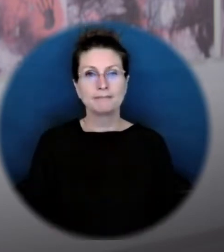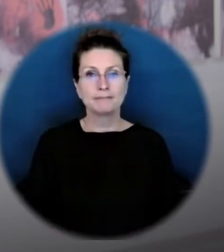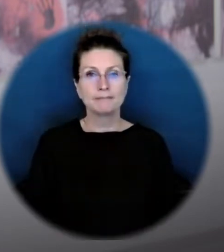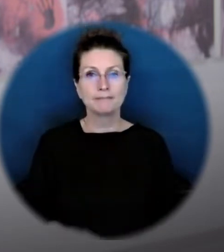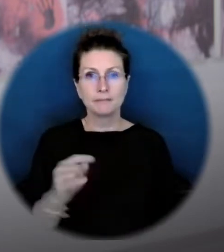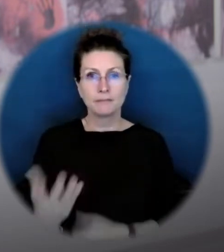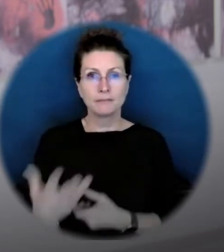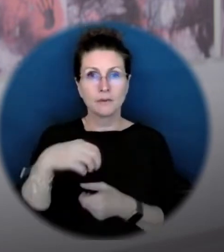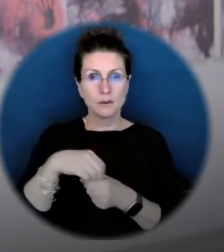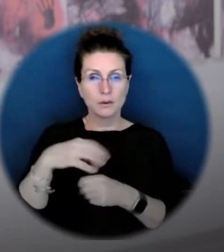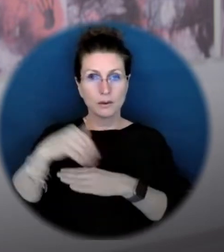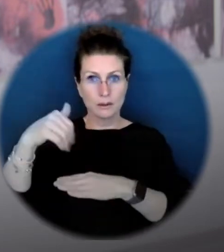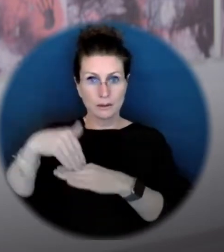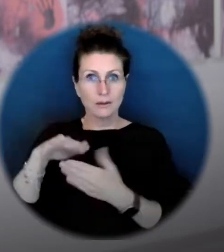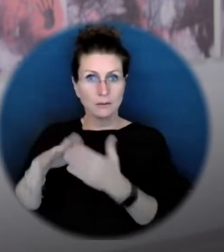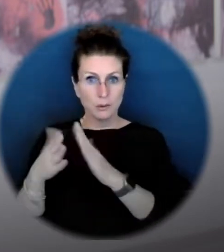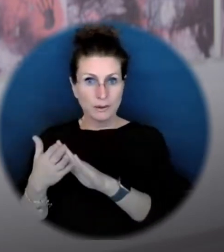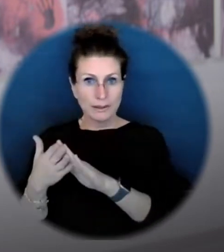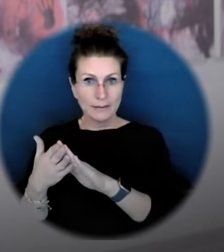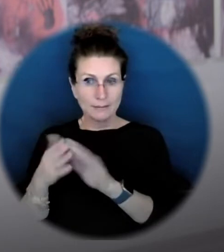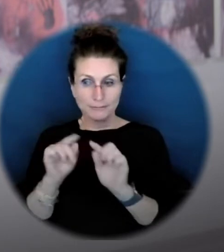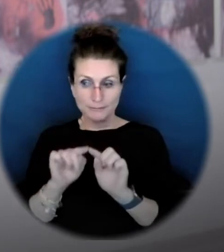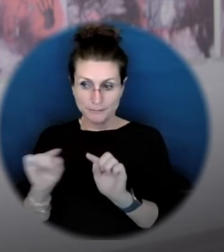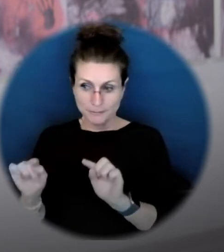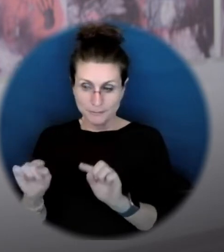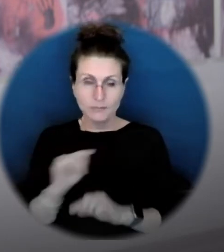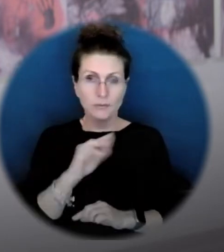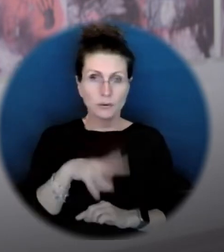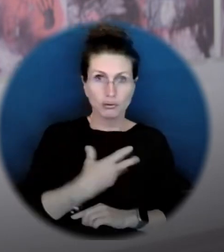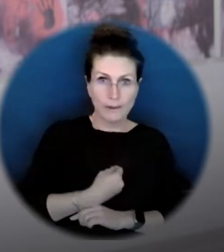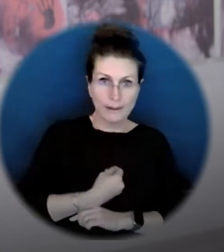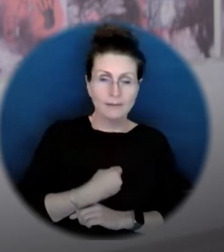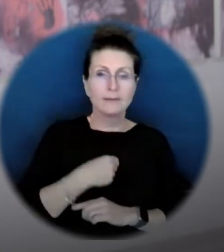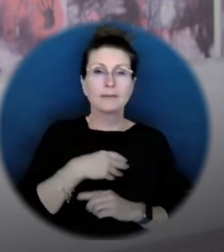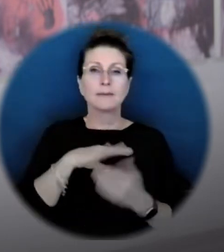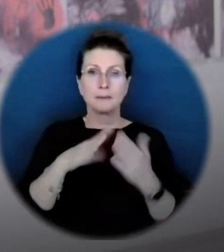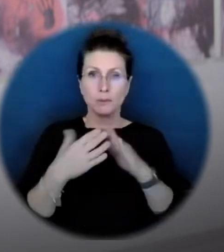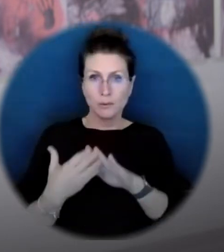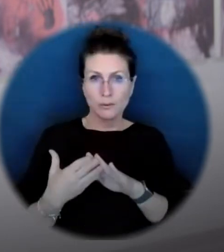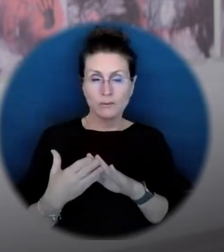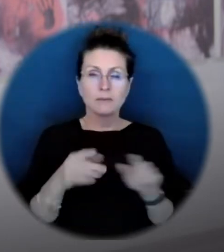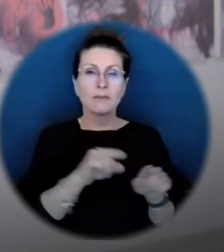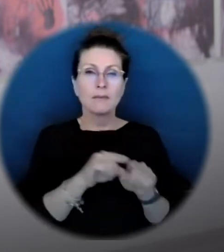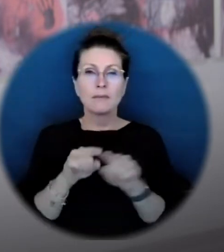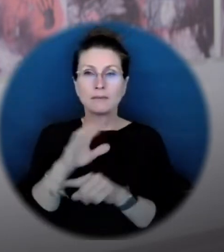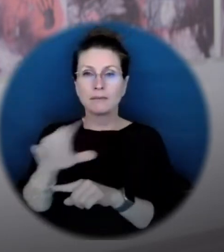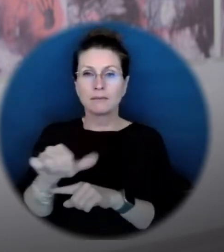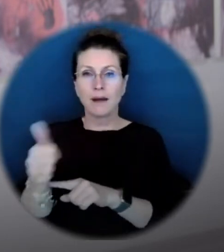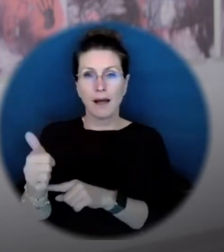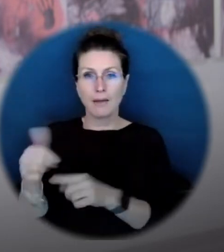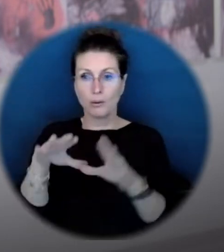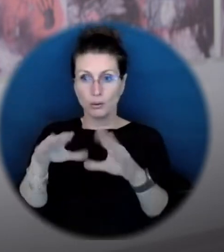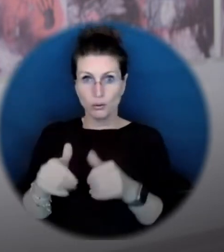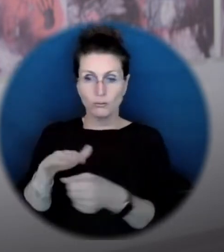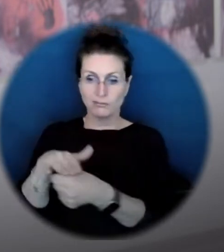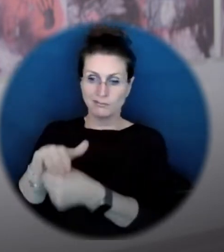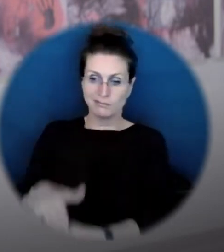This includes our indigenous communities, trans communities, as well as other marginalized groups